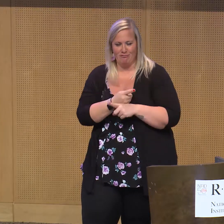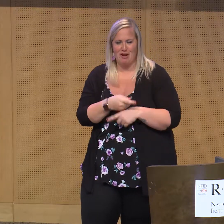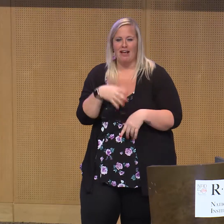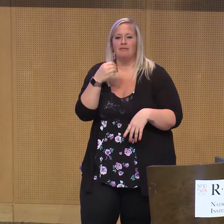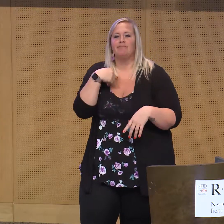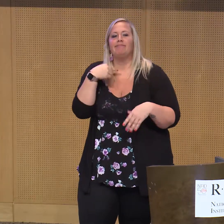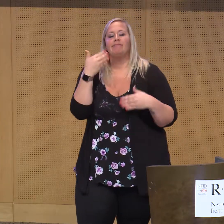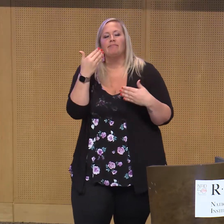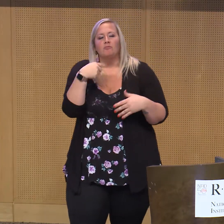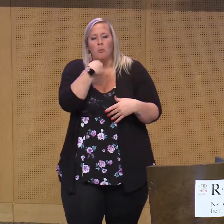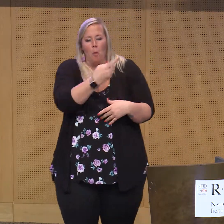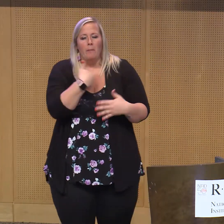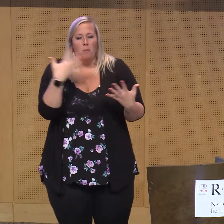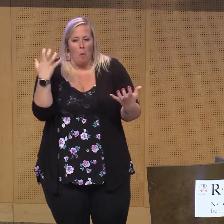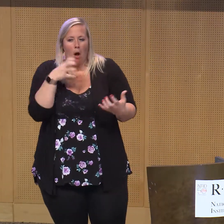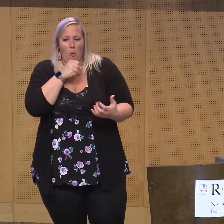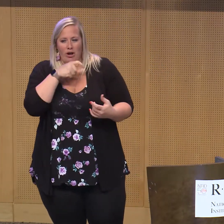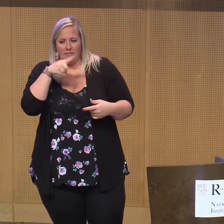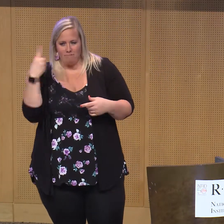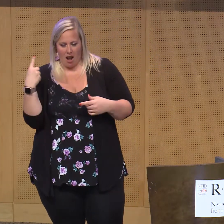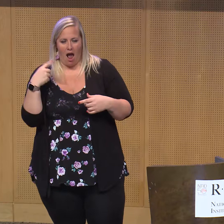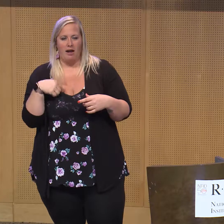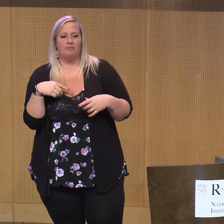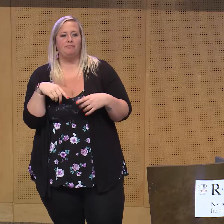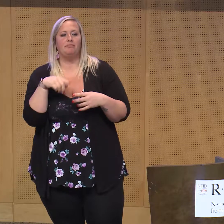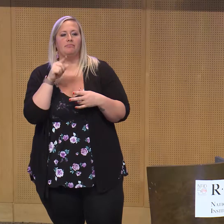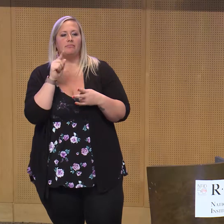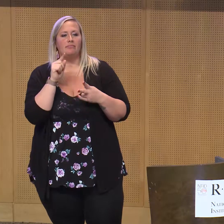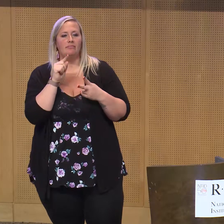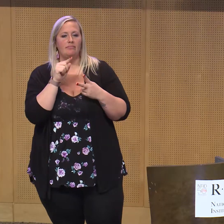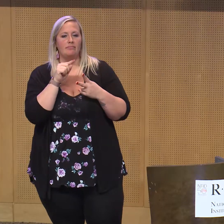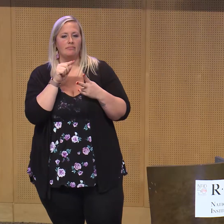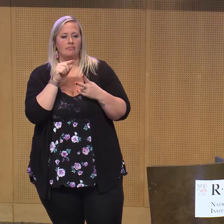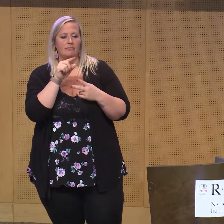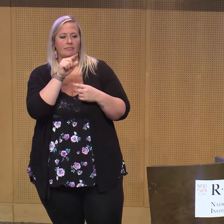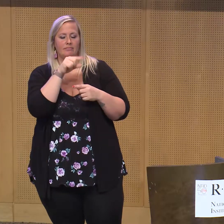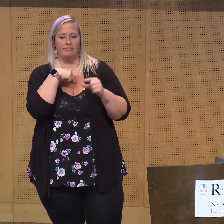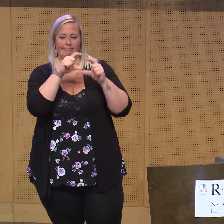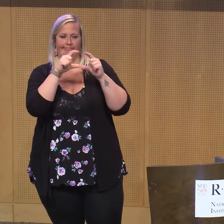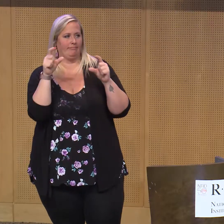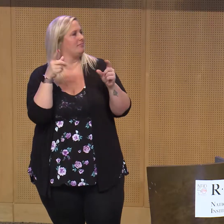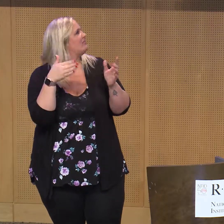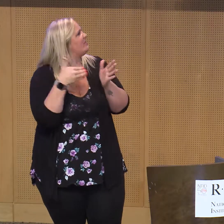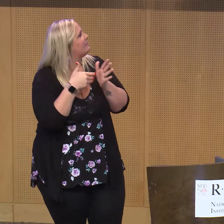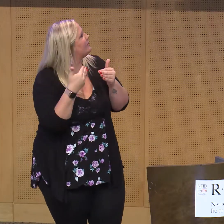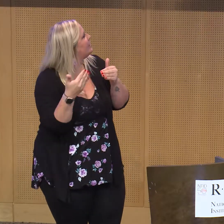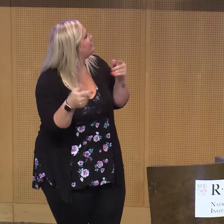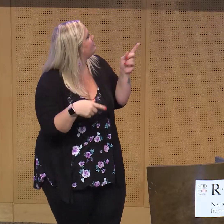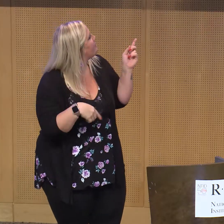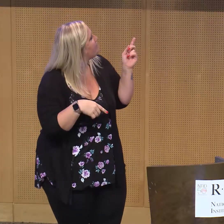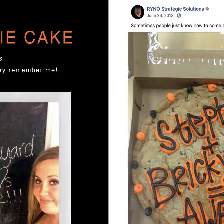The company colors where I was applying was orange and black, just like RIT-- what a coincidence-- so I got an orange-and-black cookie cake.